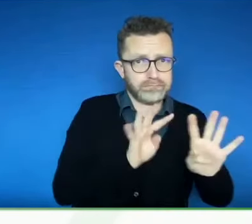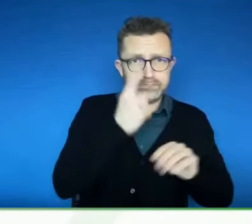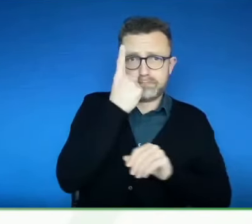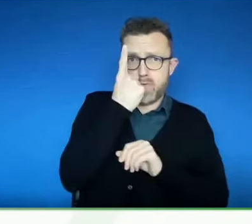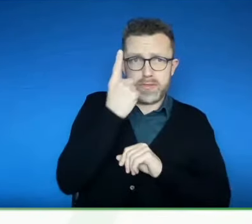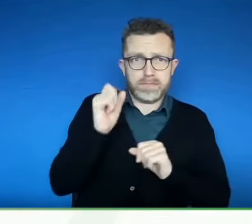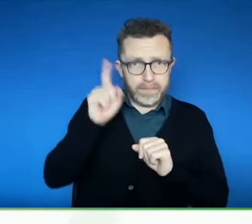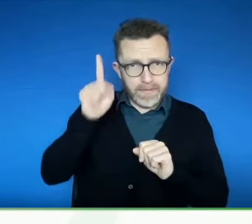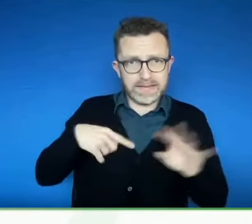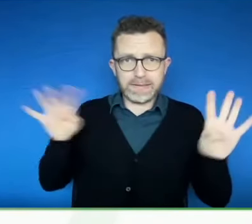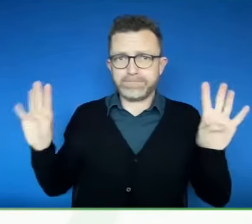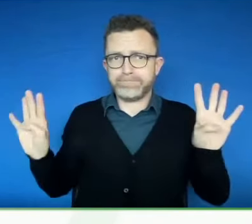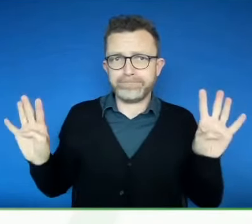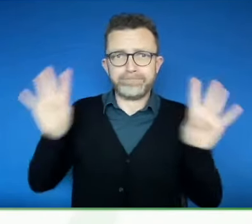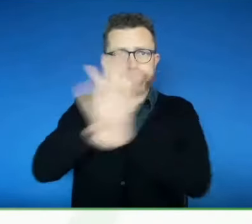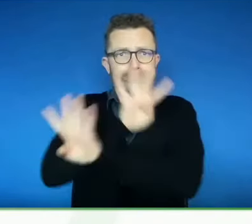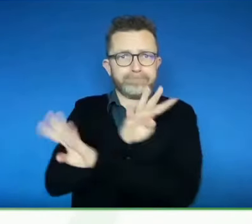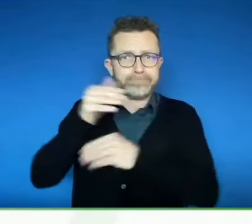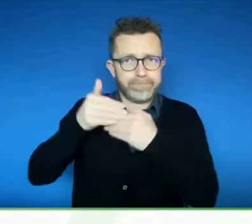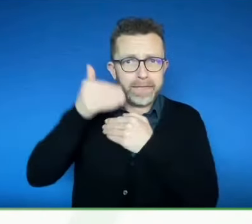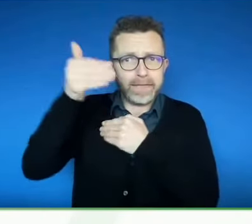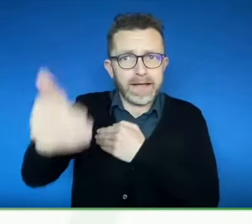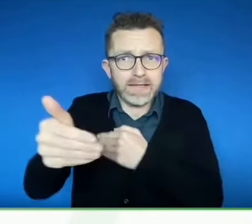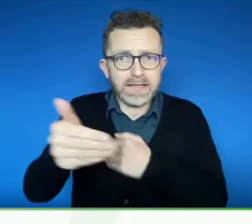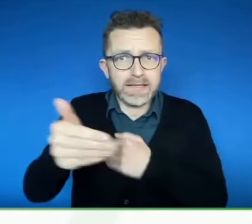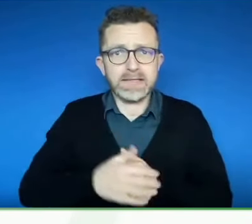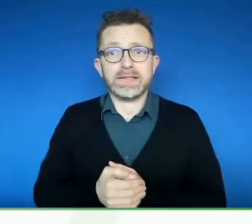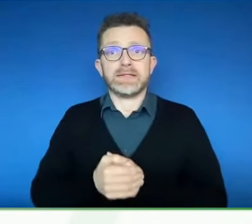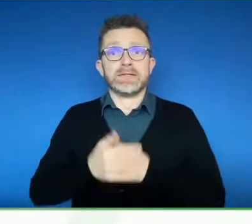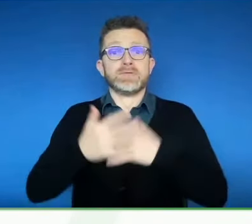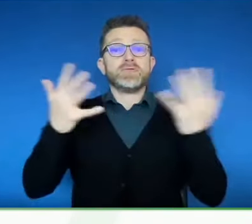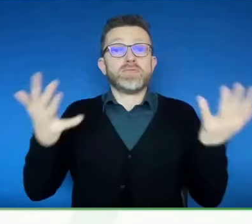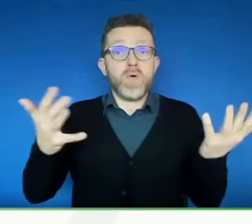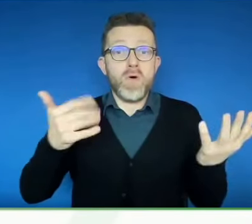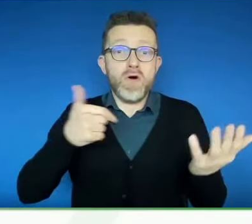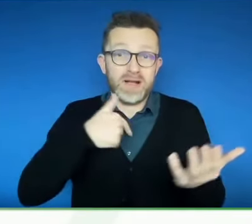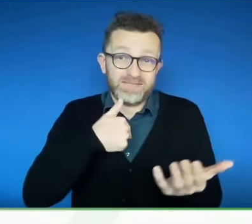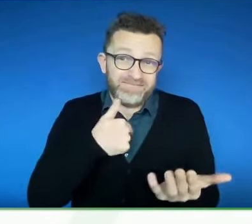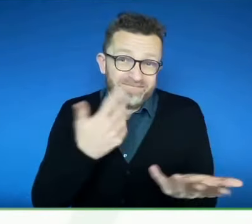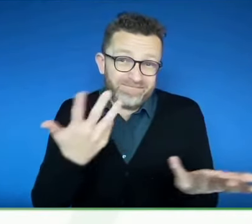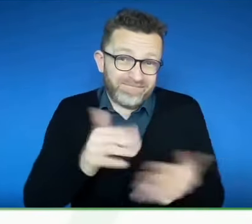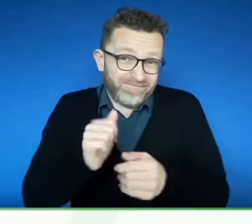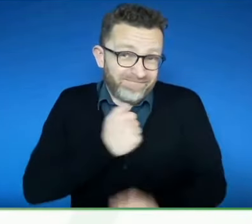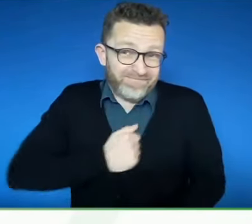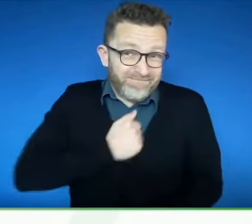people who have developed methods which are related to how to empower